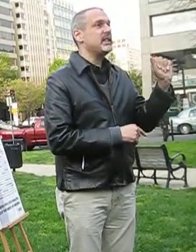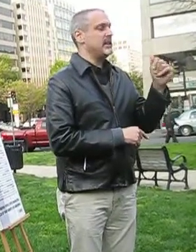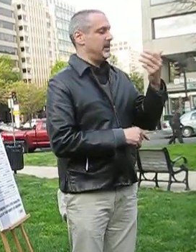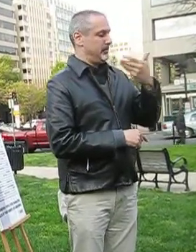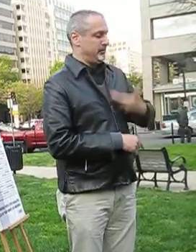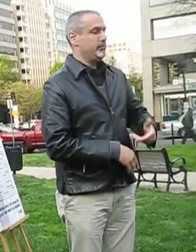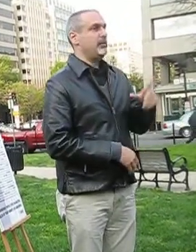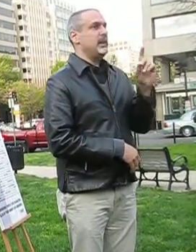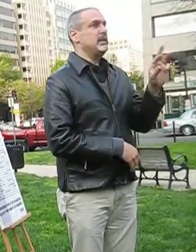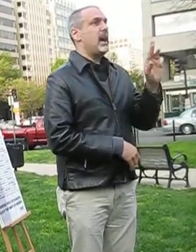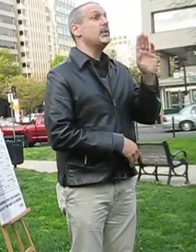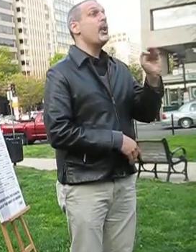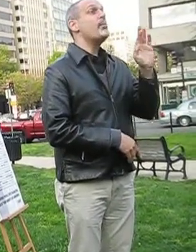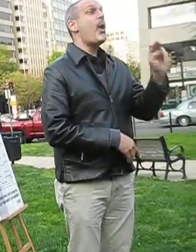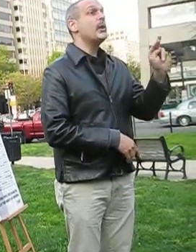saw and touched a changeling.